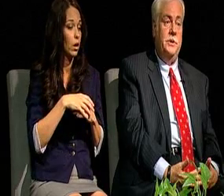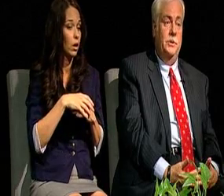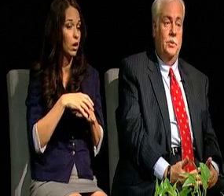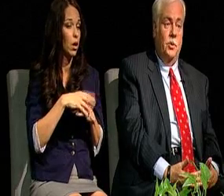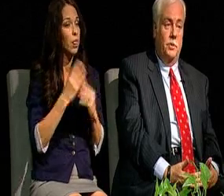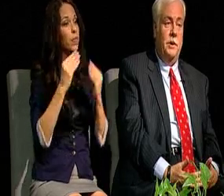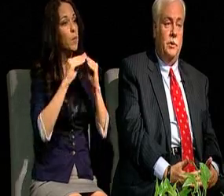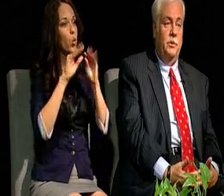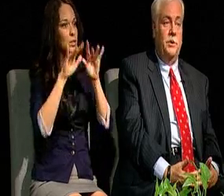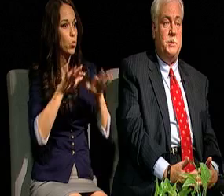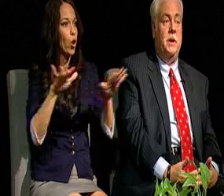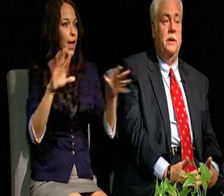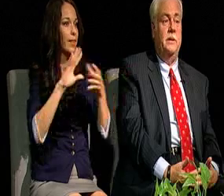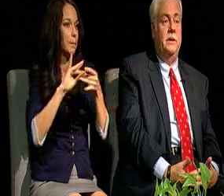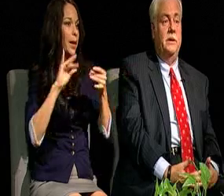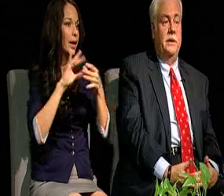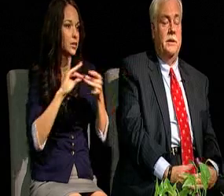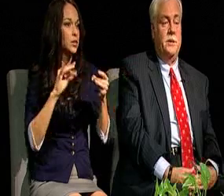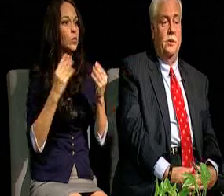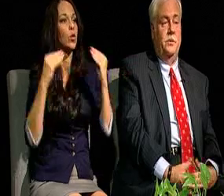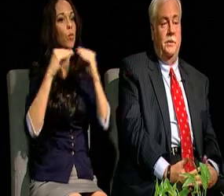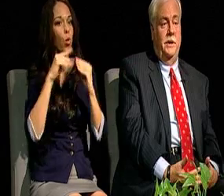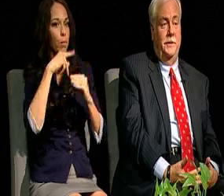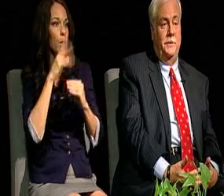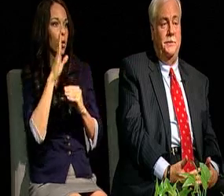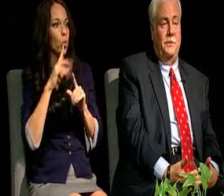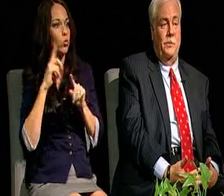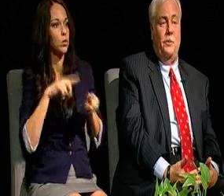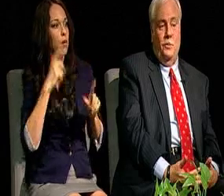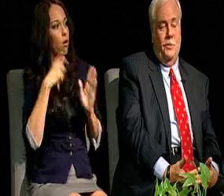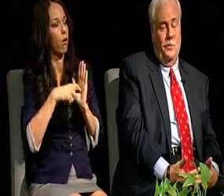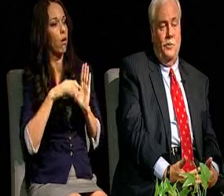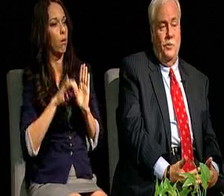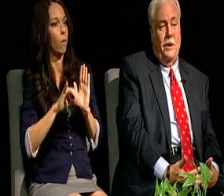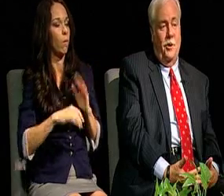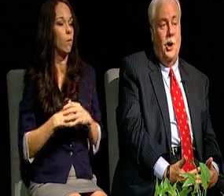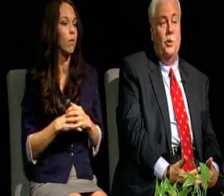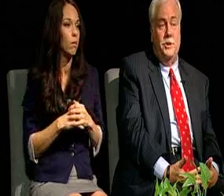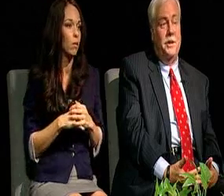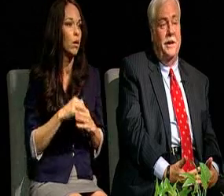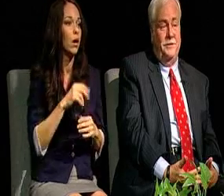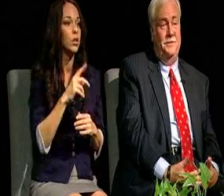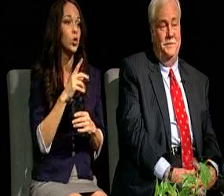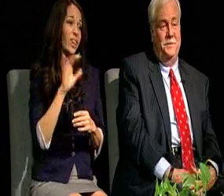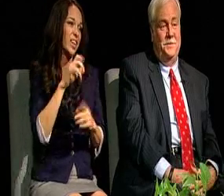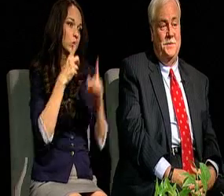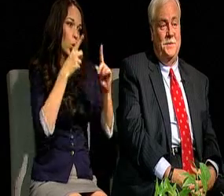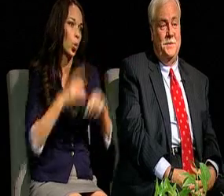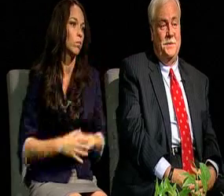the more the public will respond, and so our goal is that.